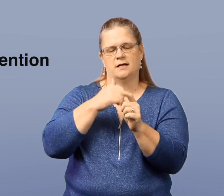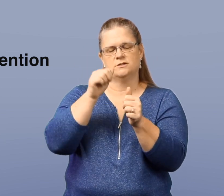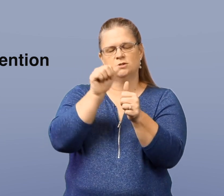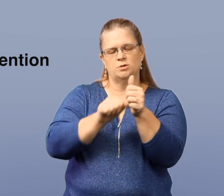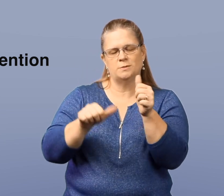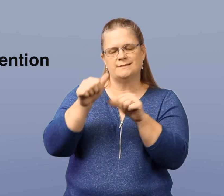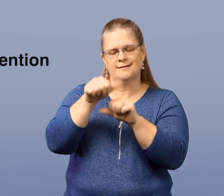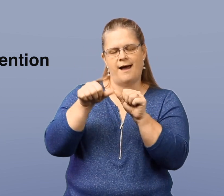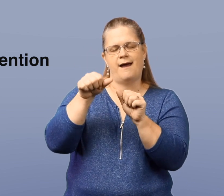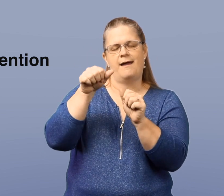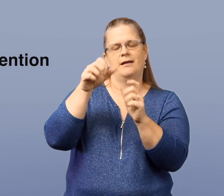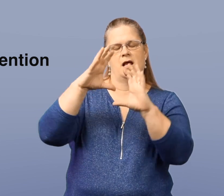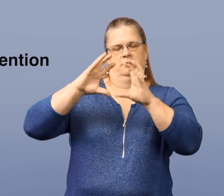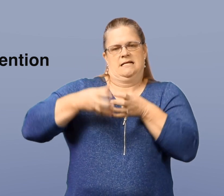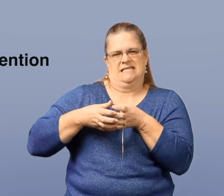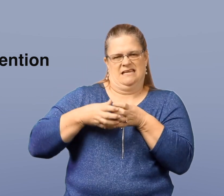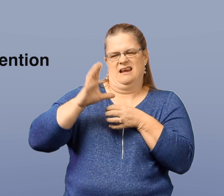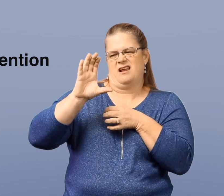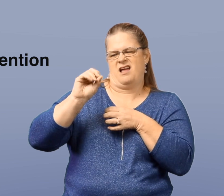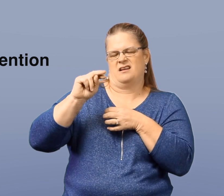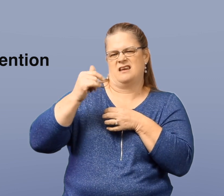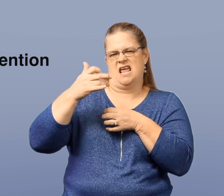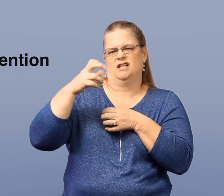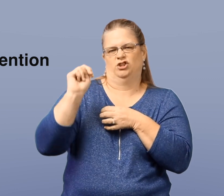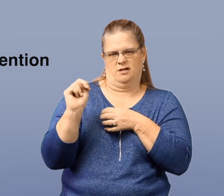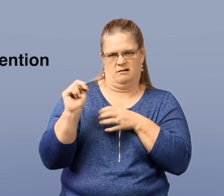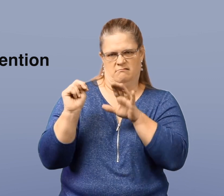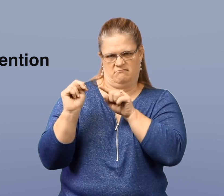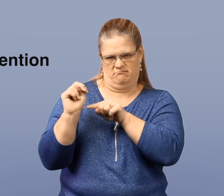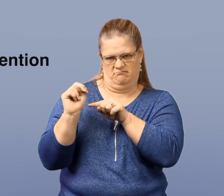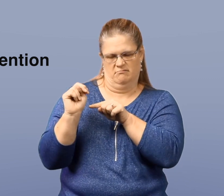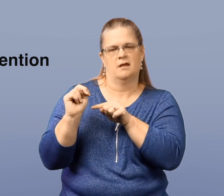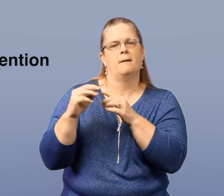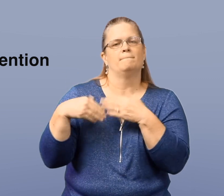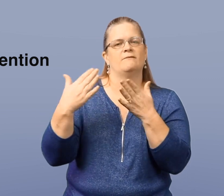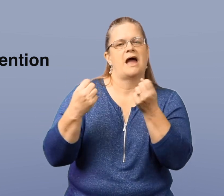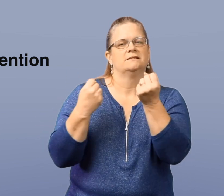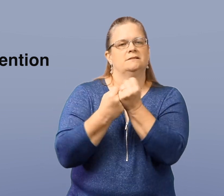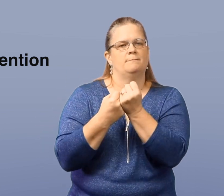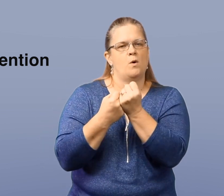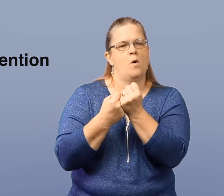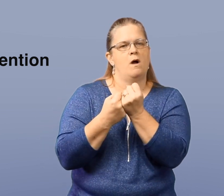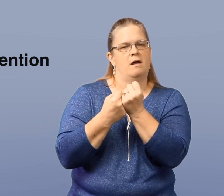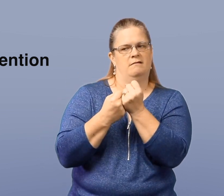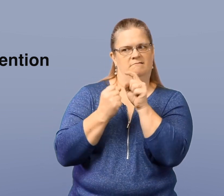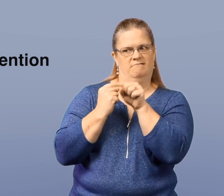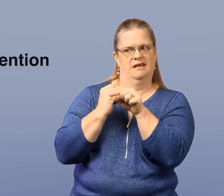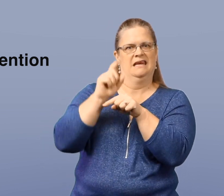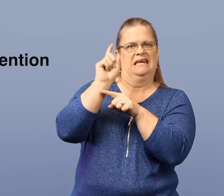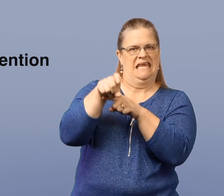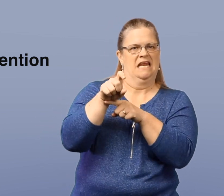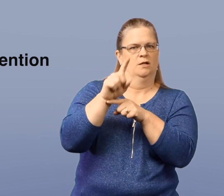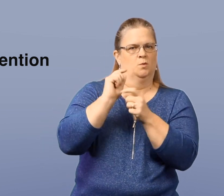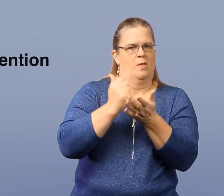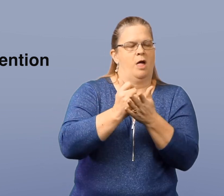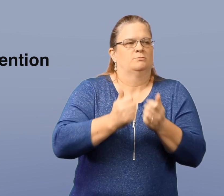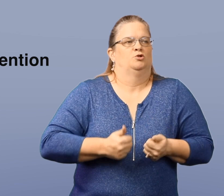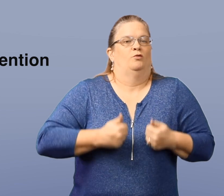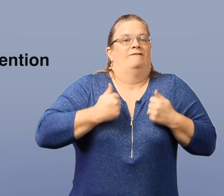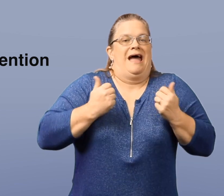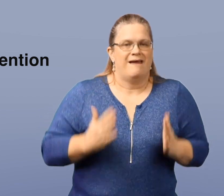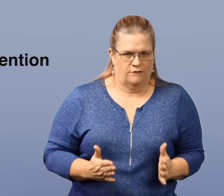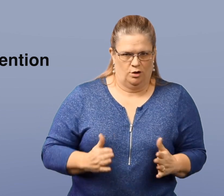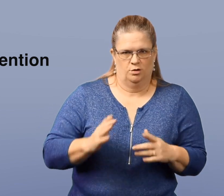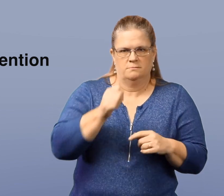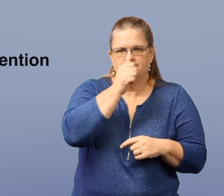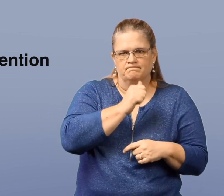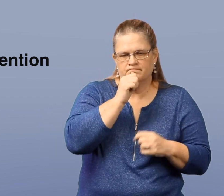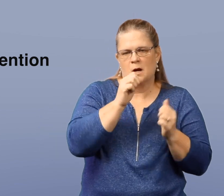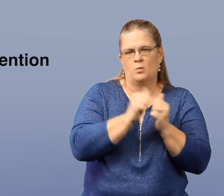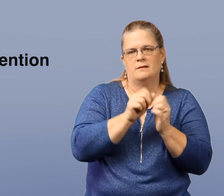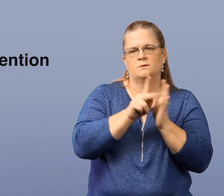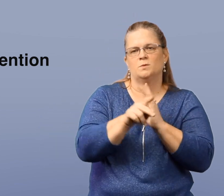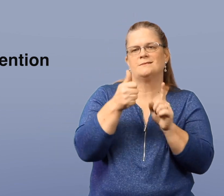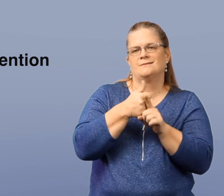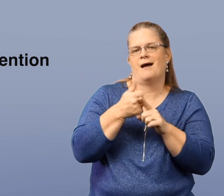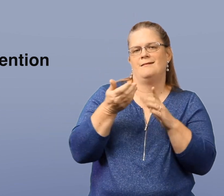and suicide contagion, provide the support needed to help survivors cope